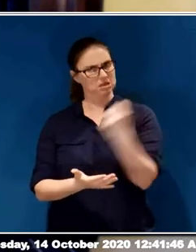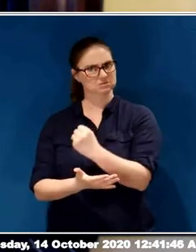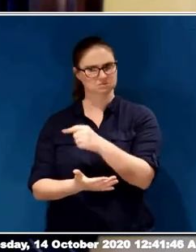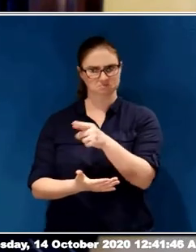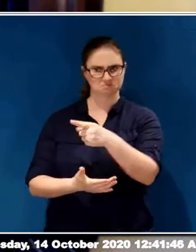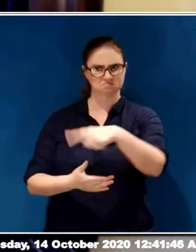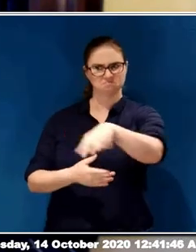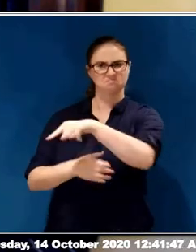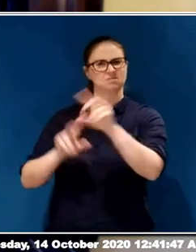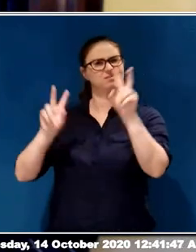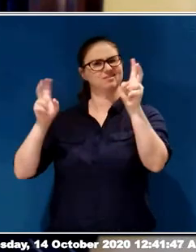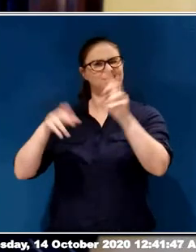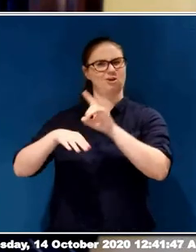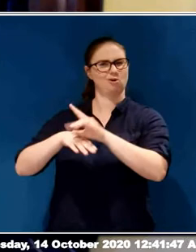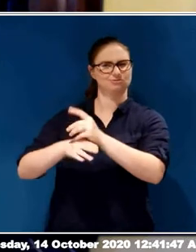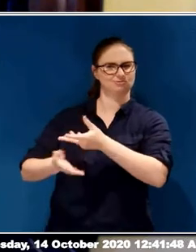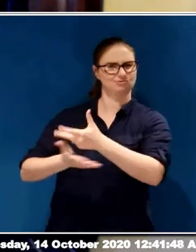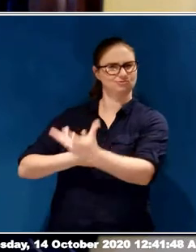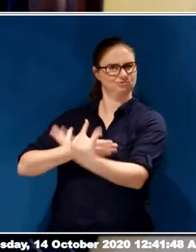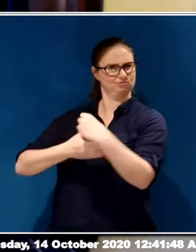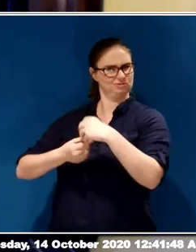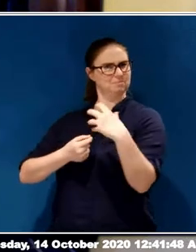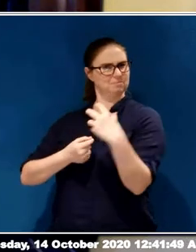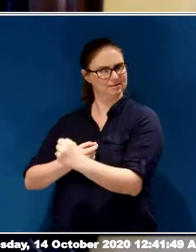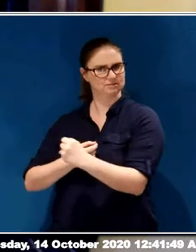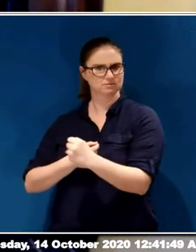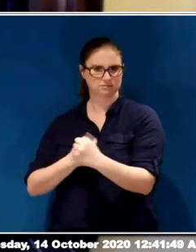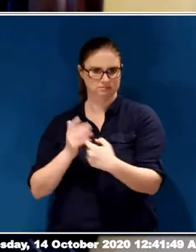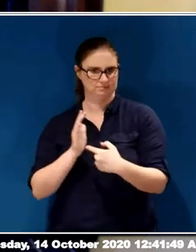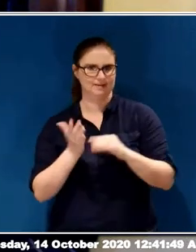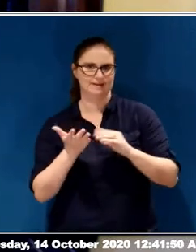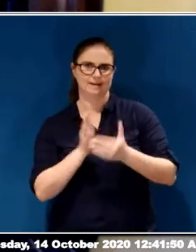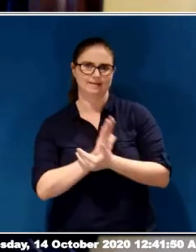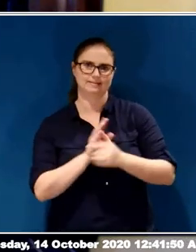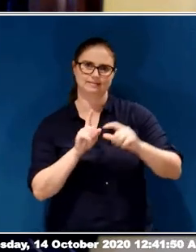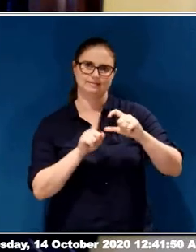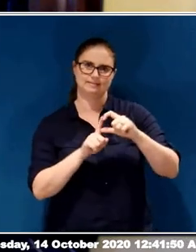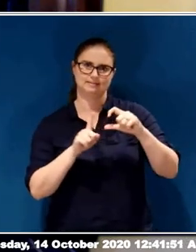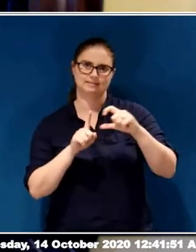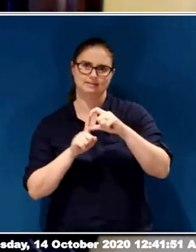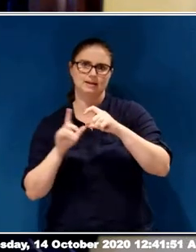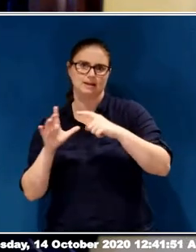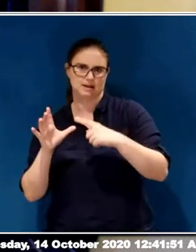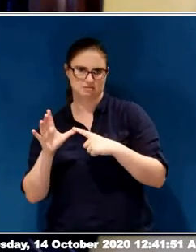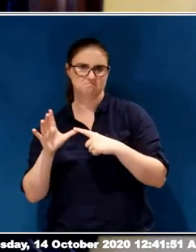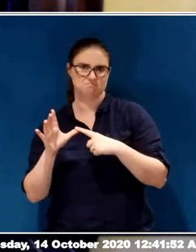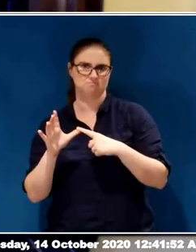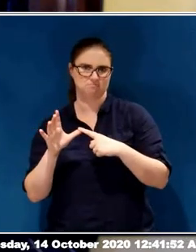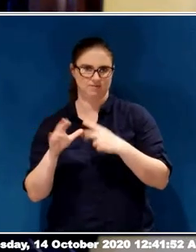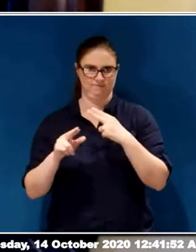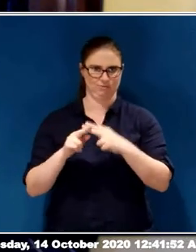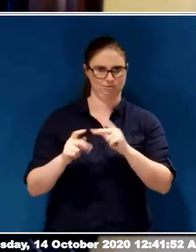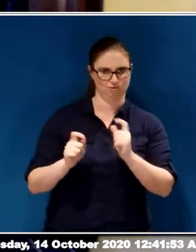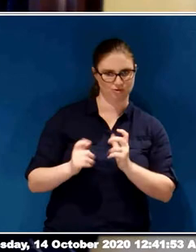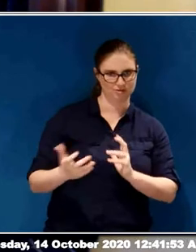all students who are eligible under the DDA for adjustments, at the State level